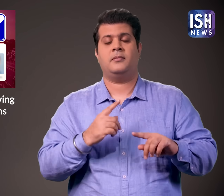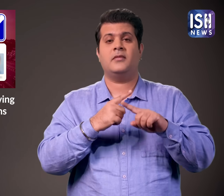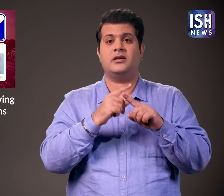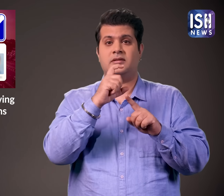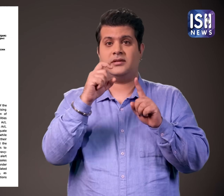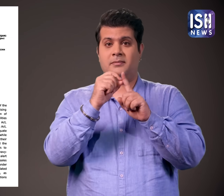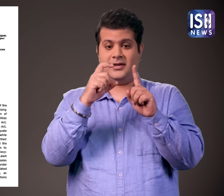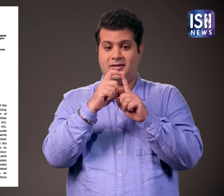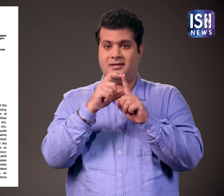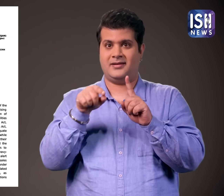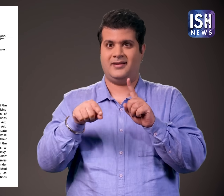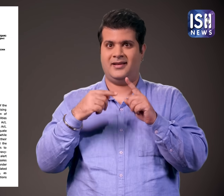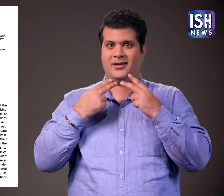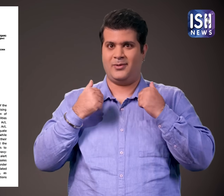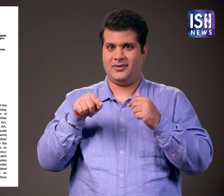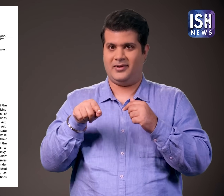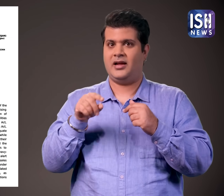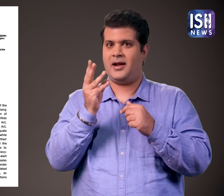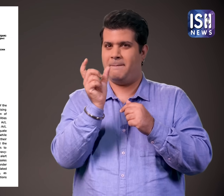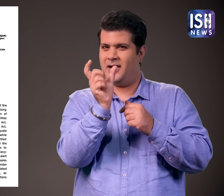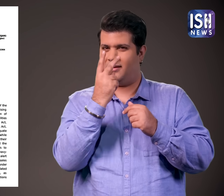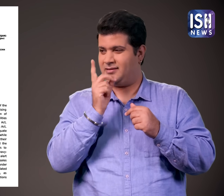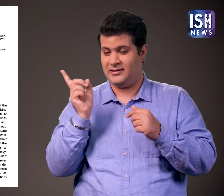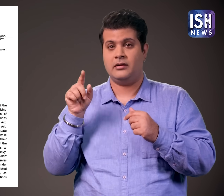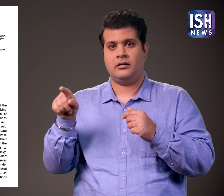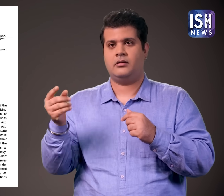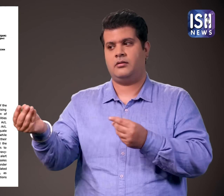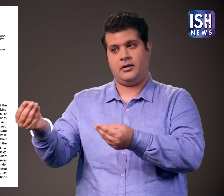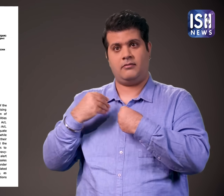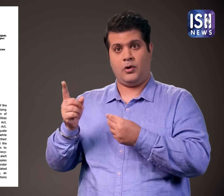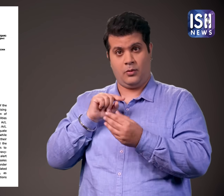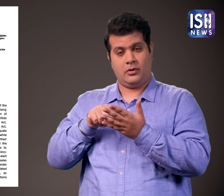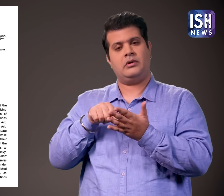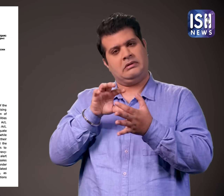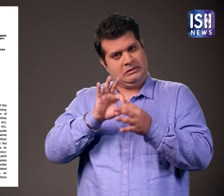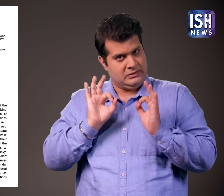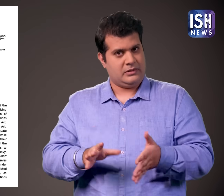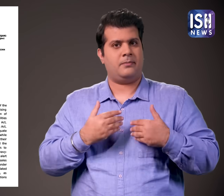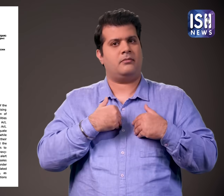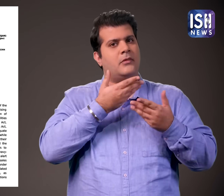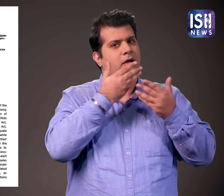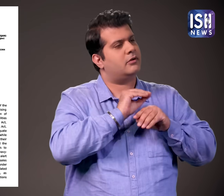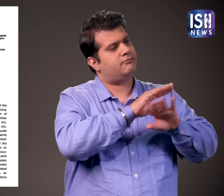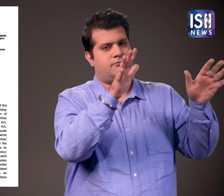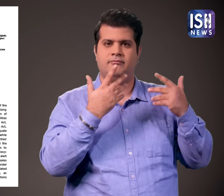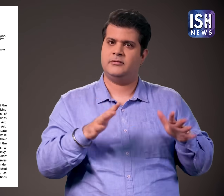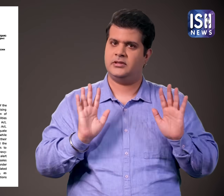following the directions given in CCPD Case No. 14029/1141/2023.